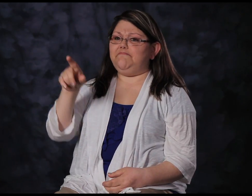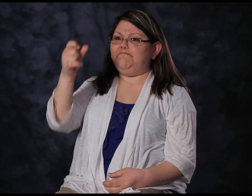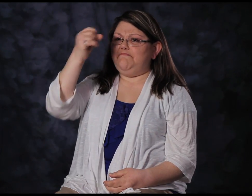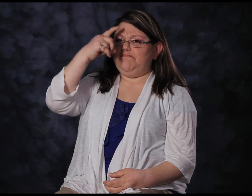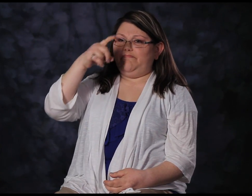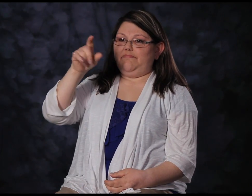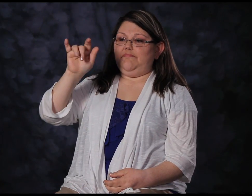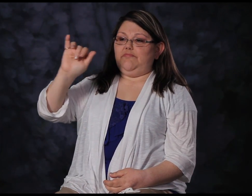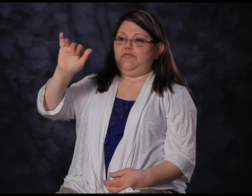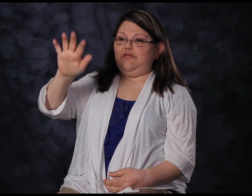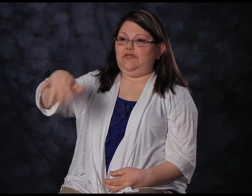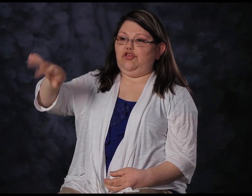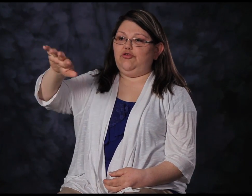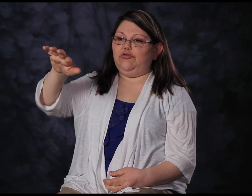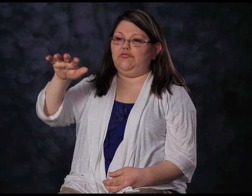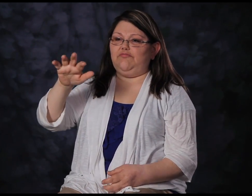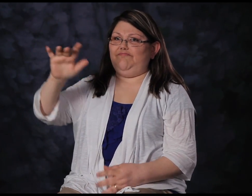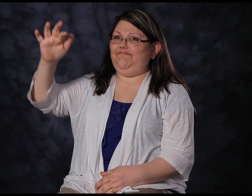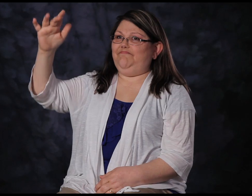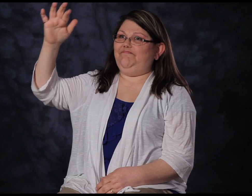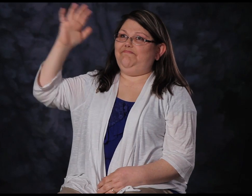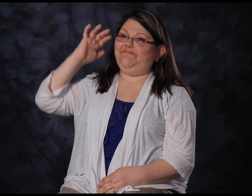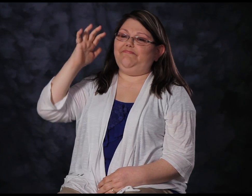I grew up in the mountains of northern New Hampshire,